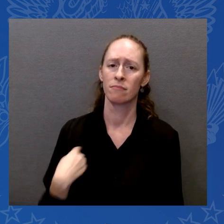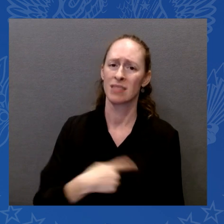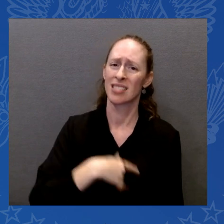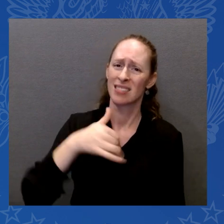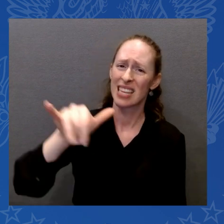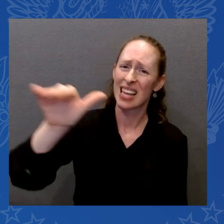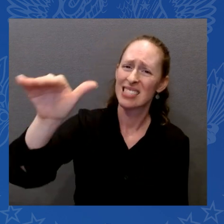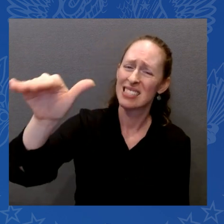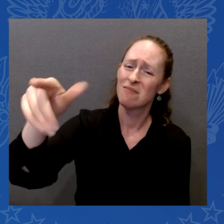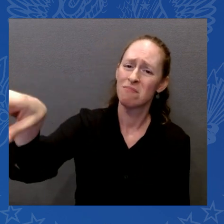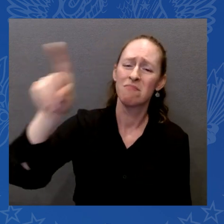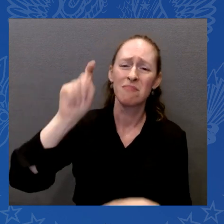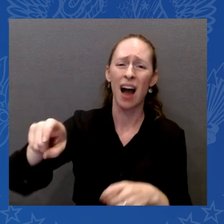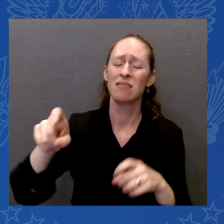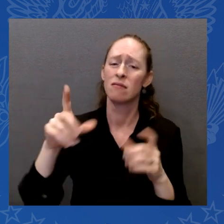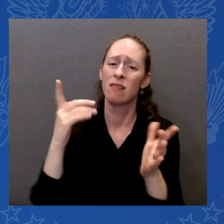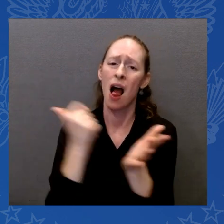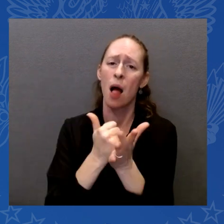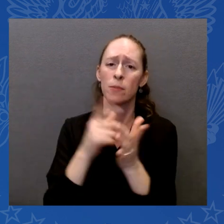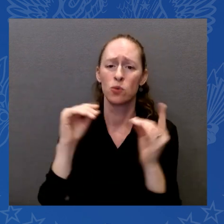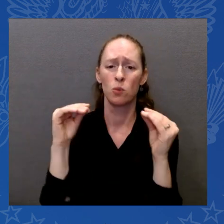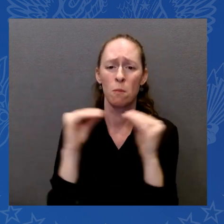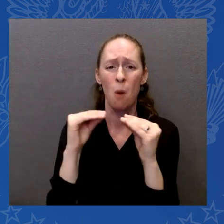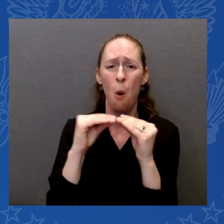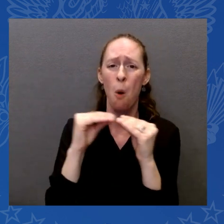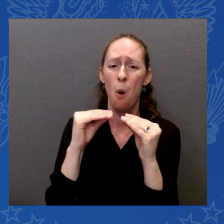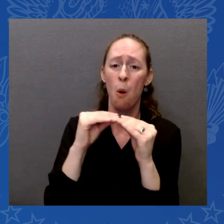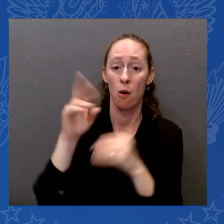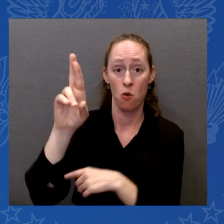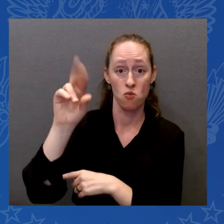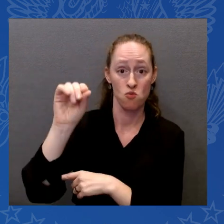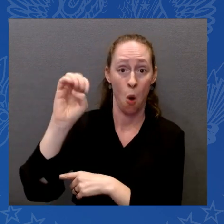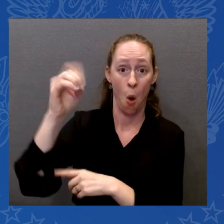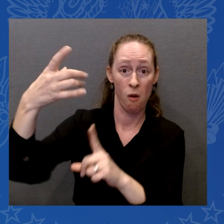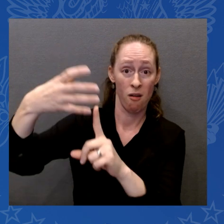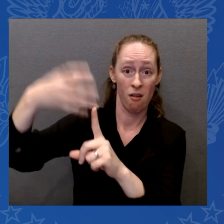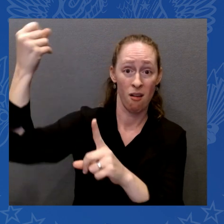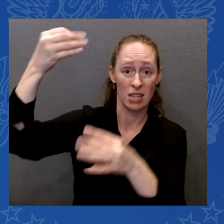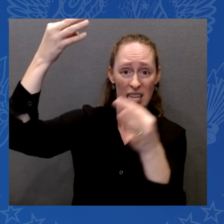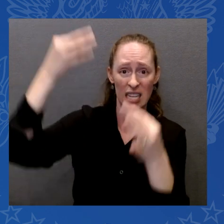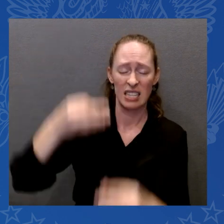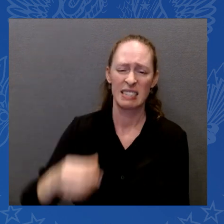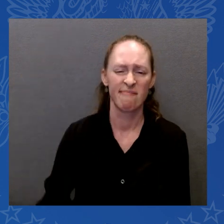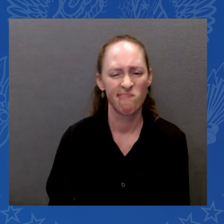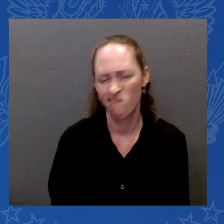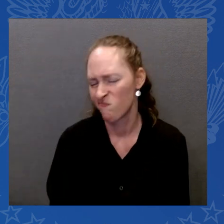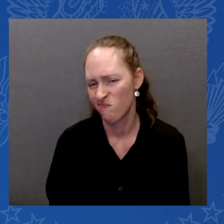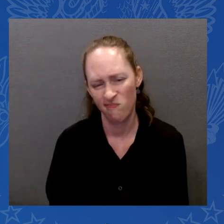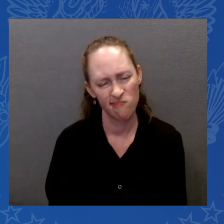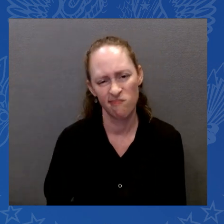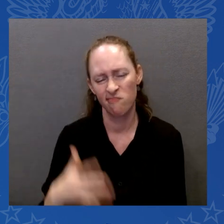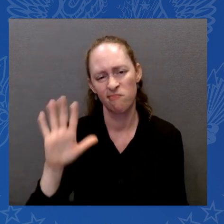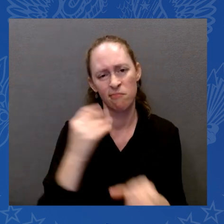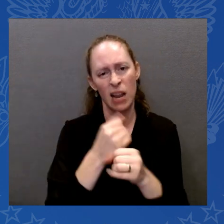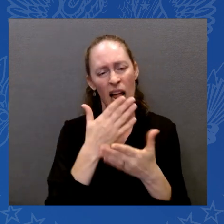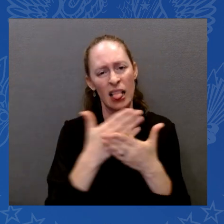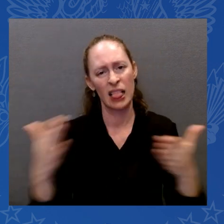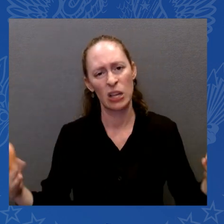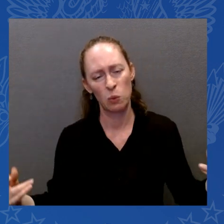and health inequities that have existed for a long time in our country. And we must change this. Thank you so much for listening to our stories